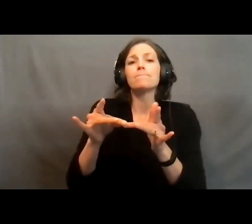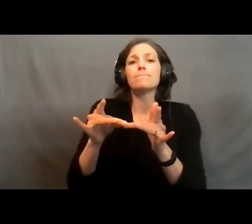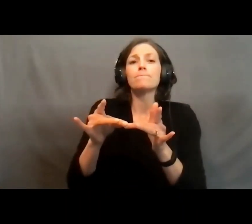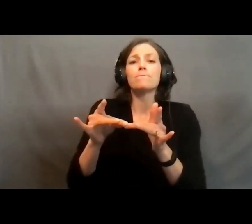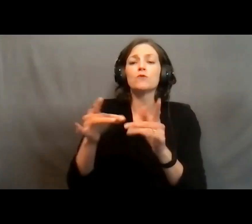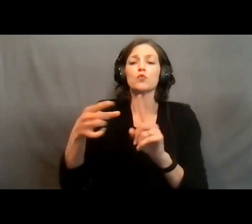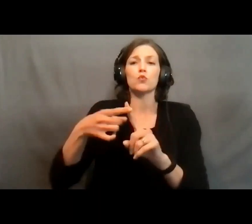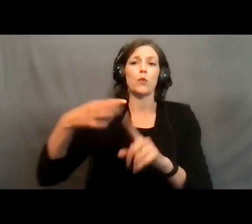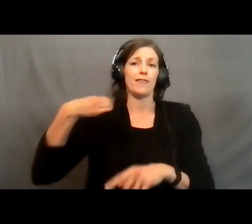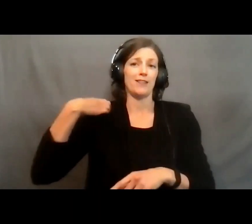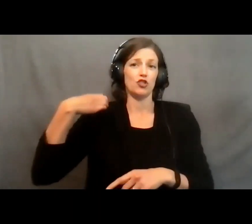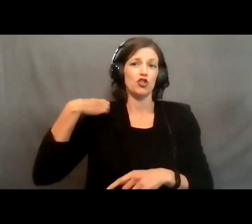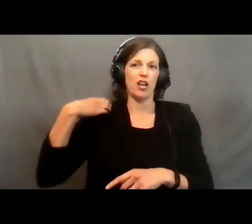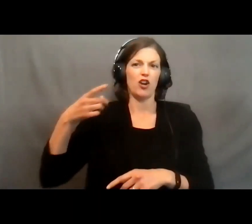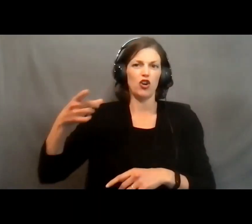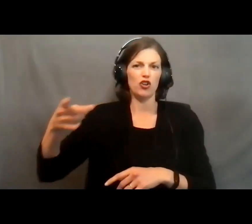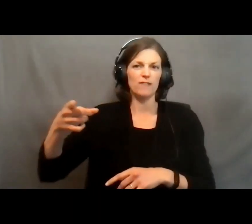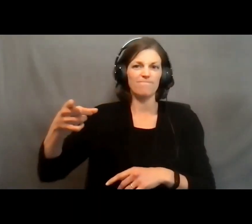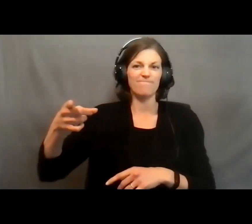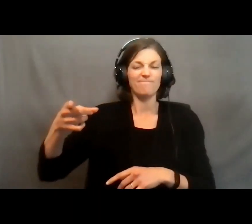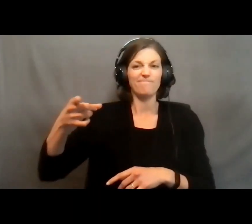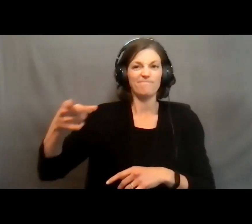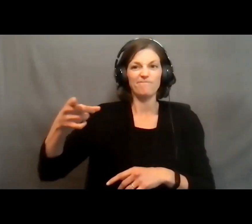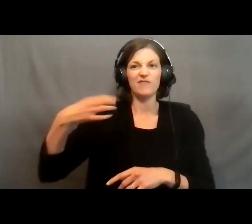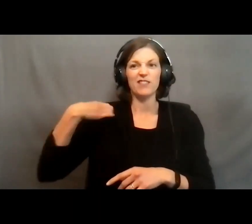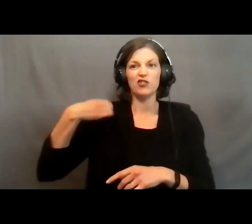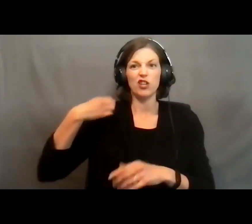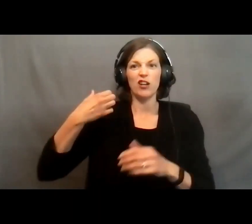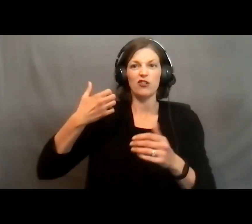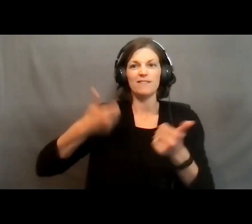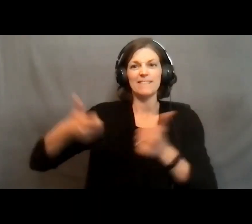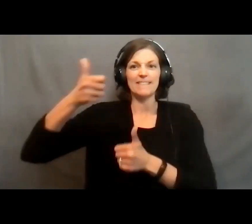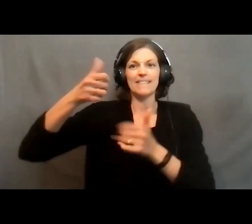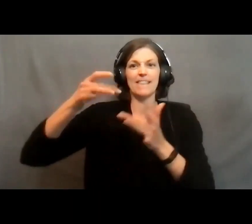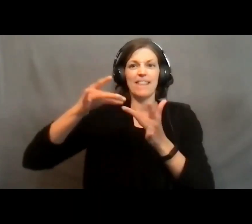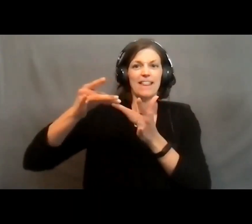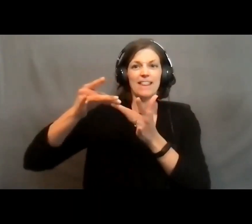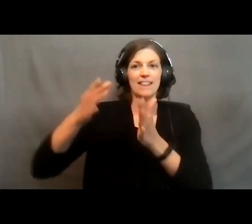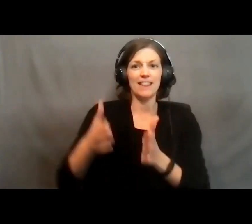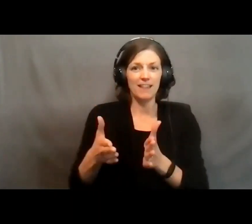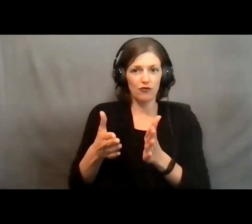who essentially is the leader of that 13:32:08 session and we are working with